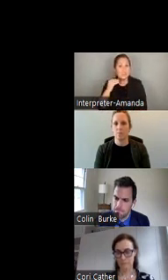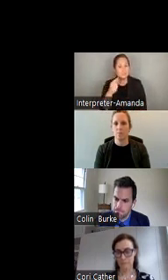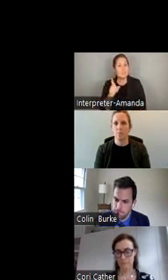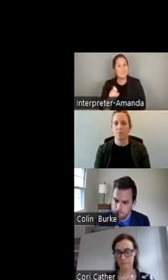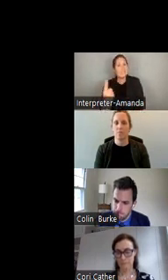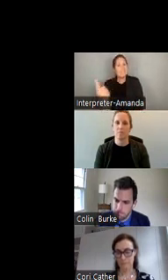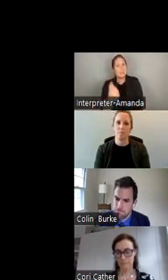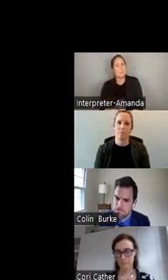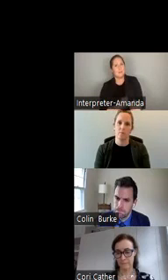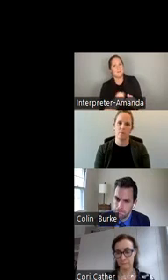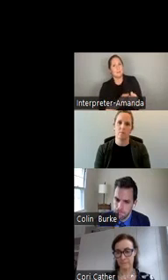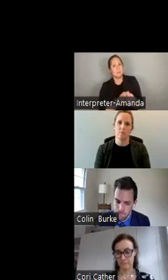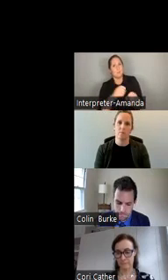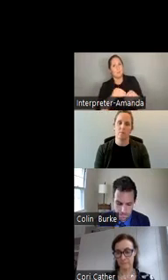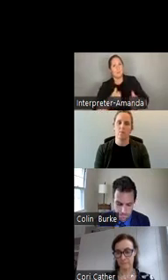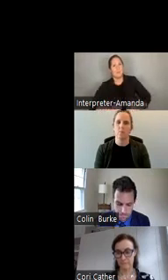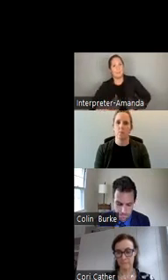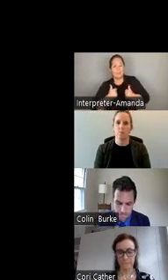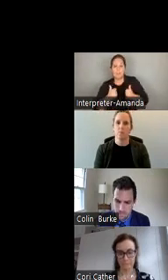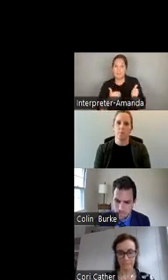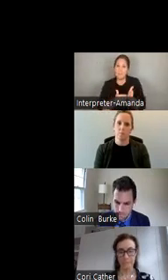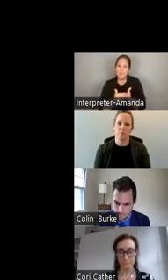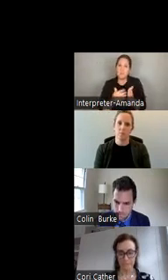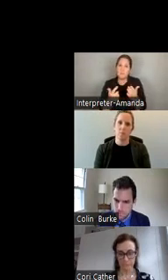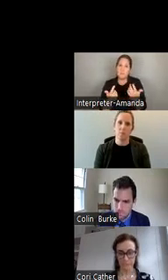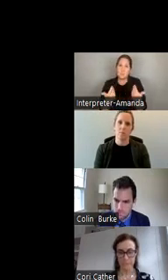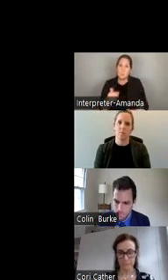life oftentimes there's tremendous parental trauma but sometimes there's a grandparent